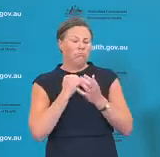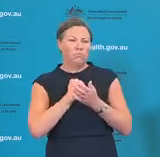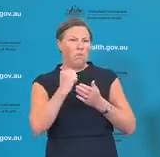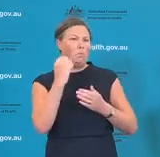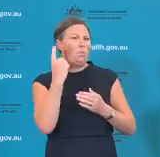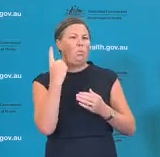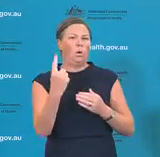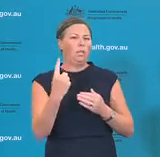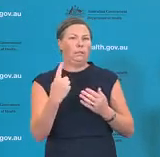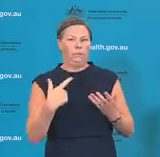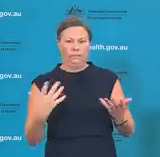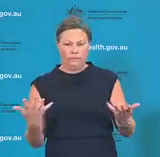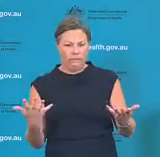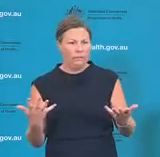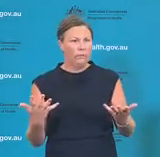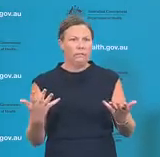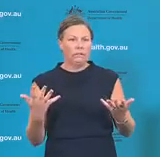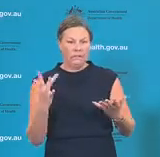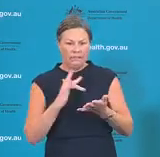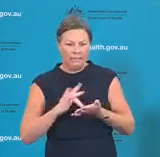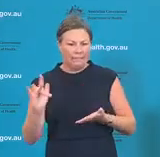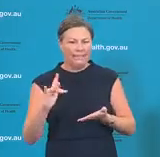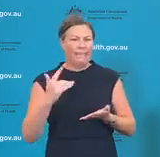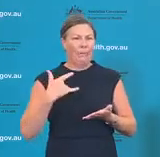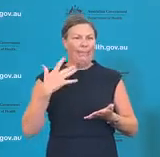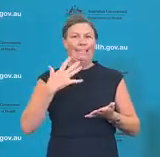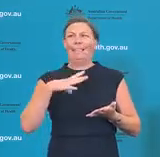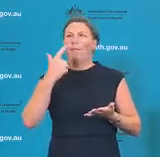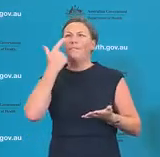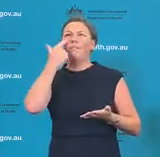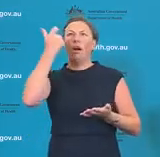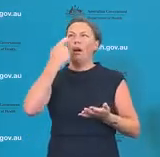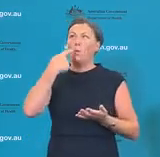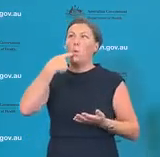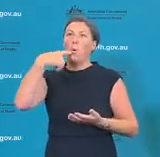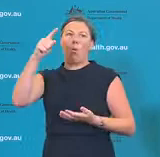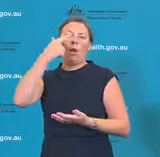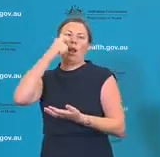that we needed to secure and we've been able to do that as a country